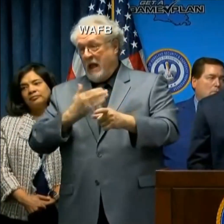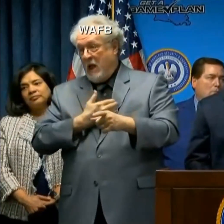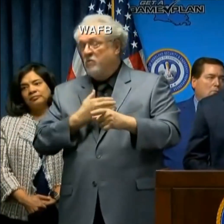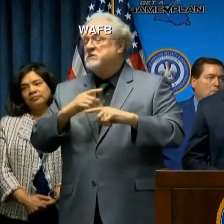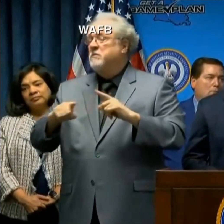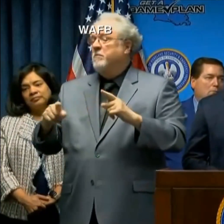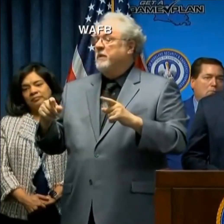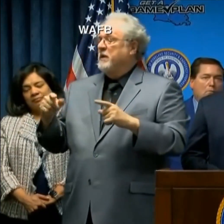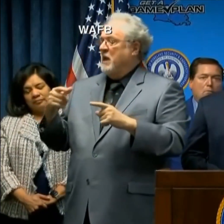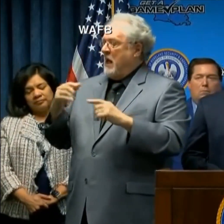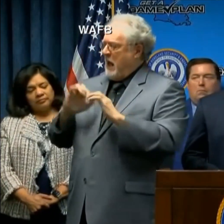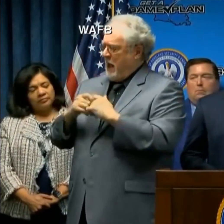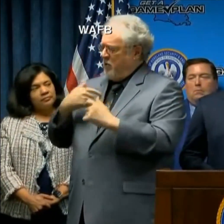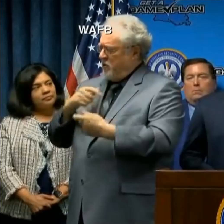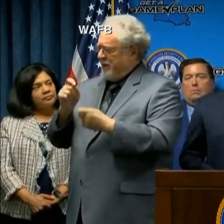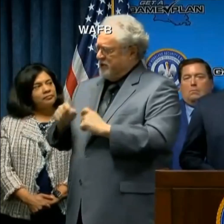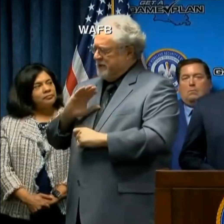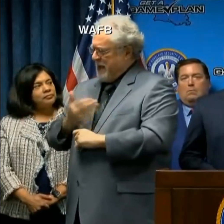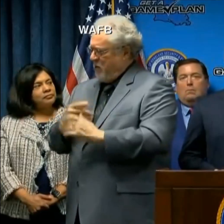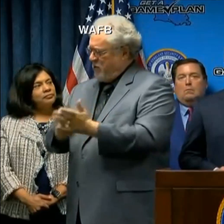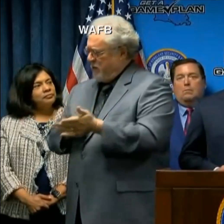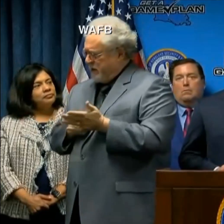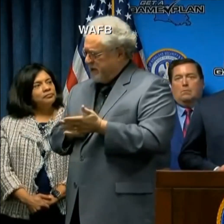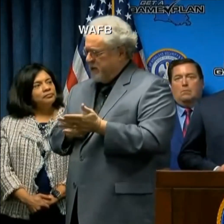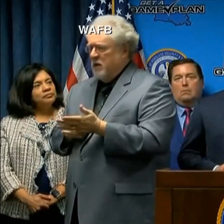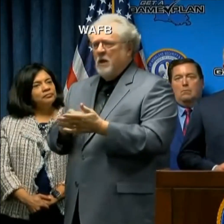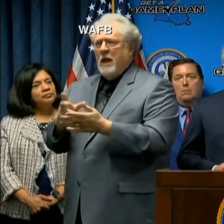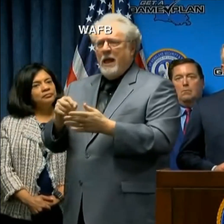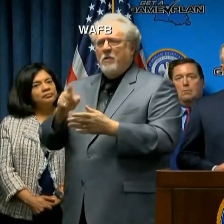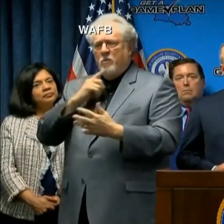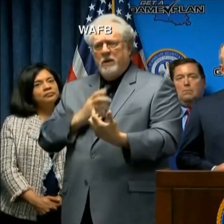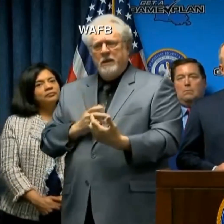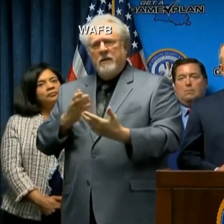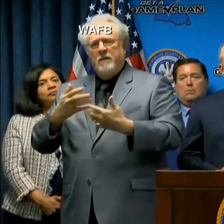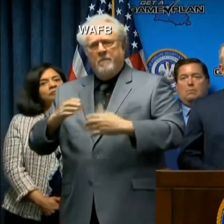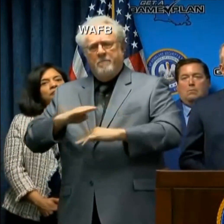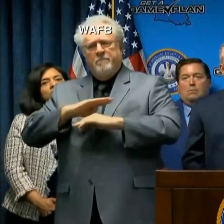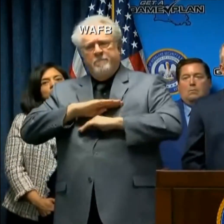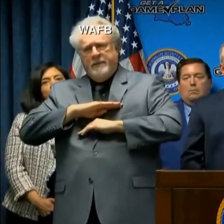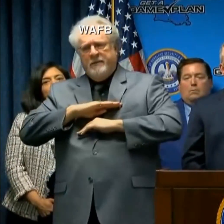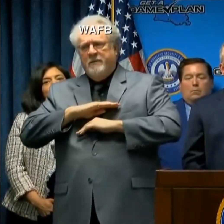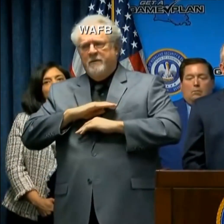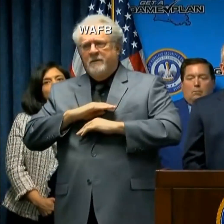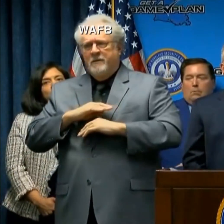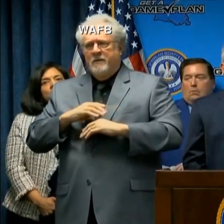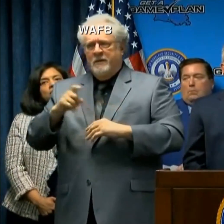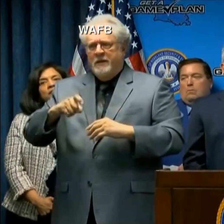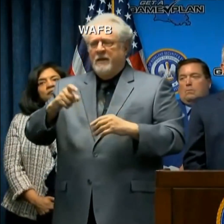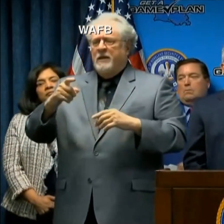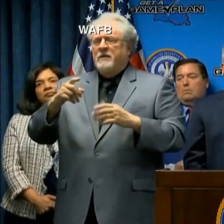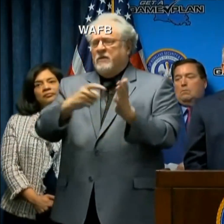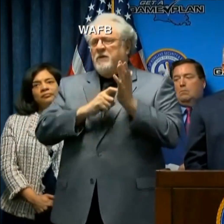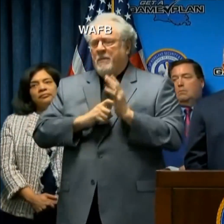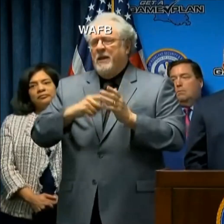how to adjust our criteria about how we can make sure that we're really serving the capacity that we're seeing from the demand for bats that we're seeing from